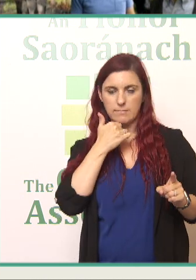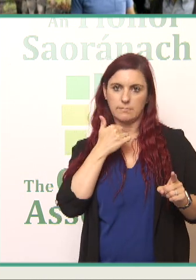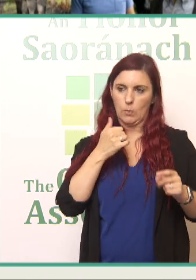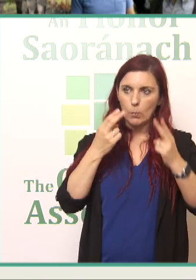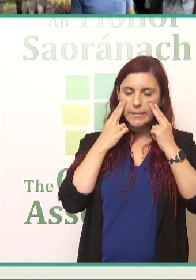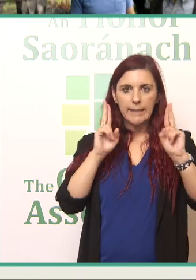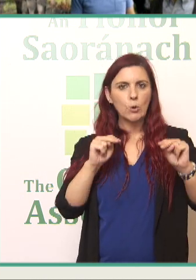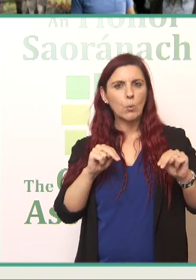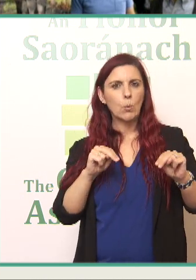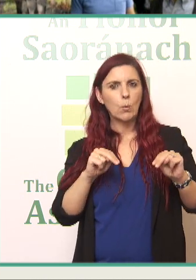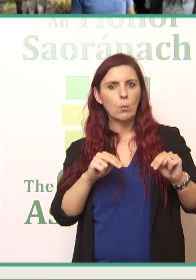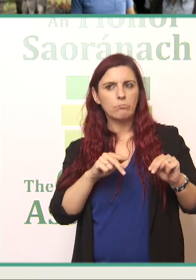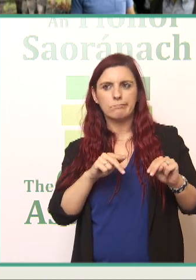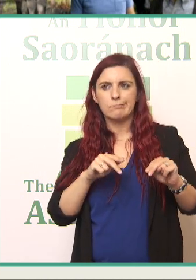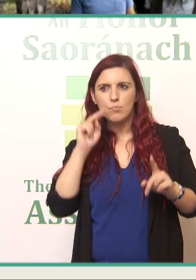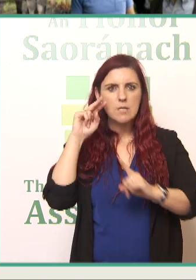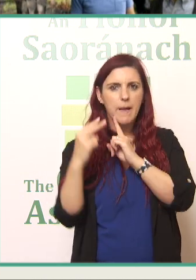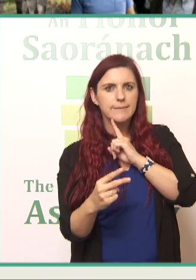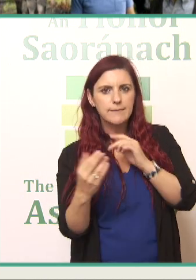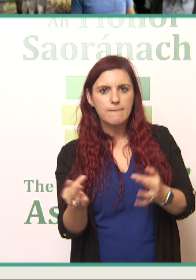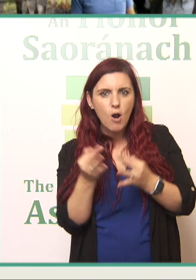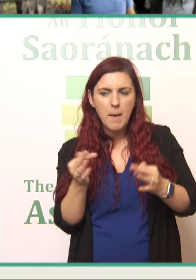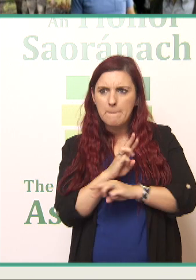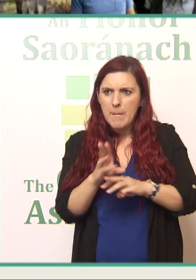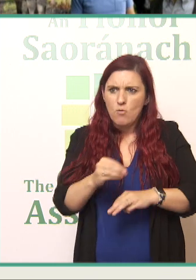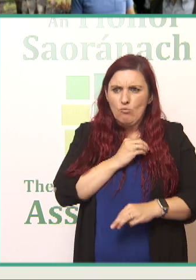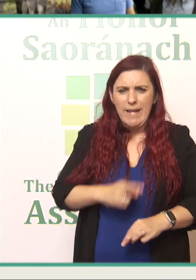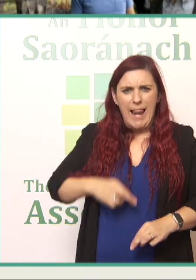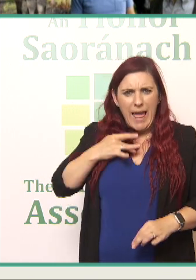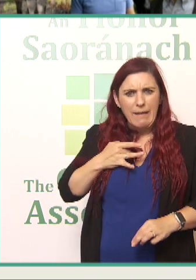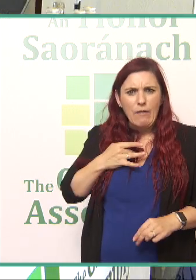farming we need people who are on the ground who are humble who speak from experience and